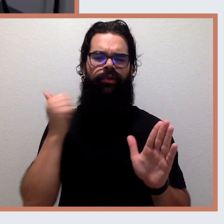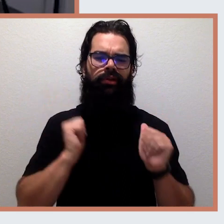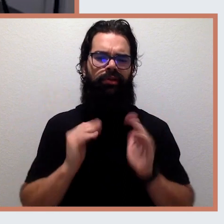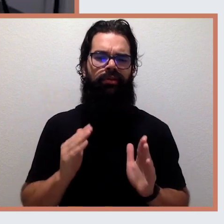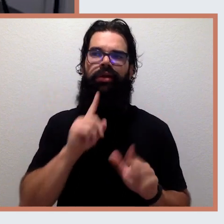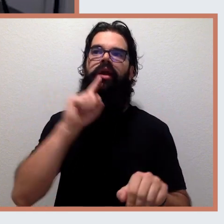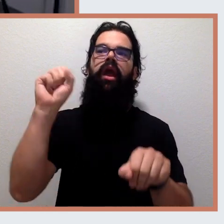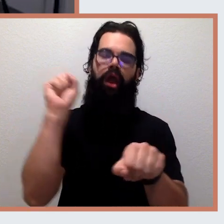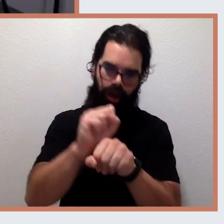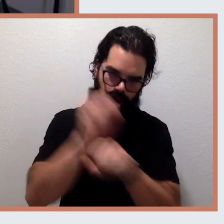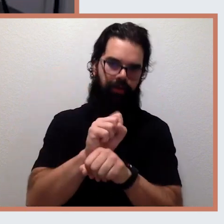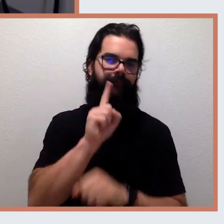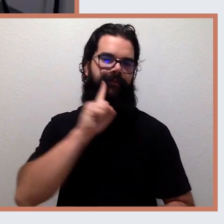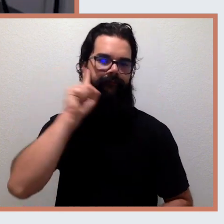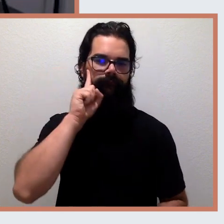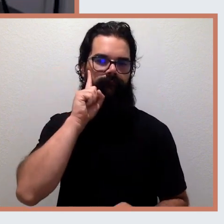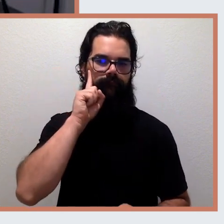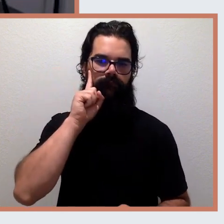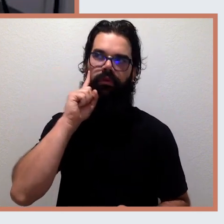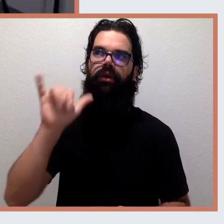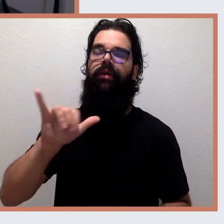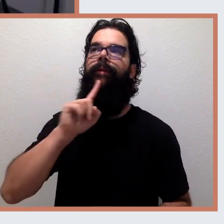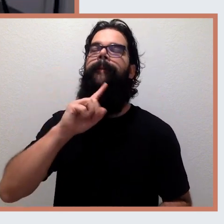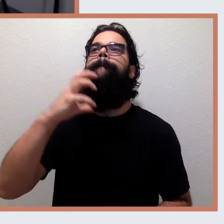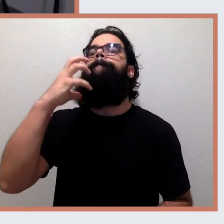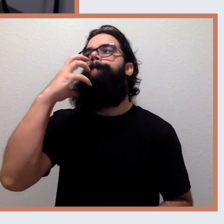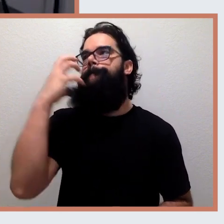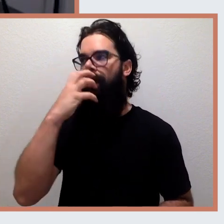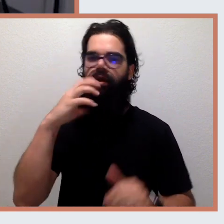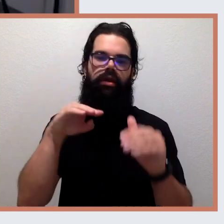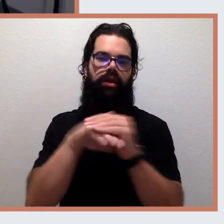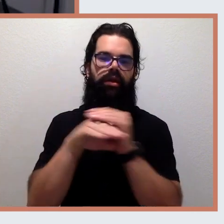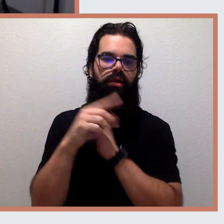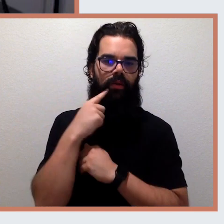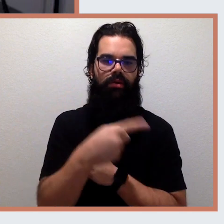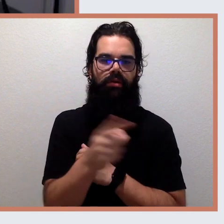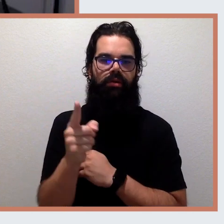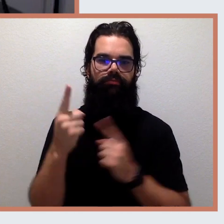I do agree if they could have found a great actor to do this that's truly deaf,